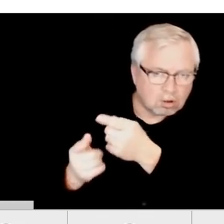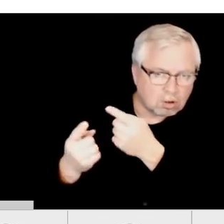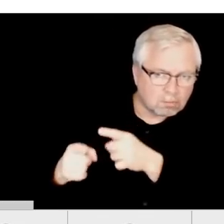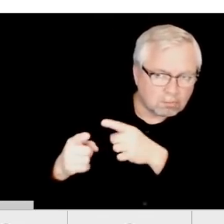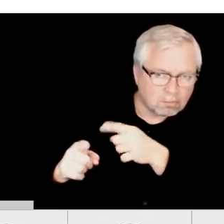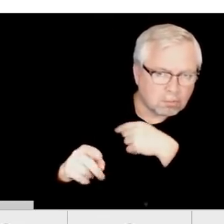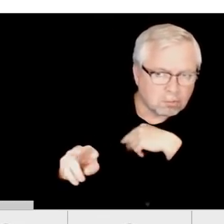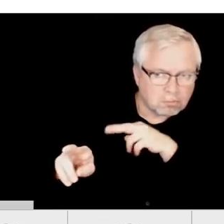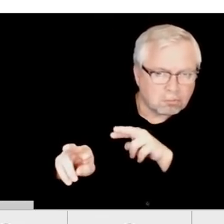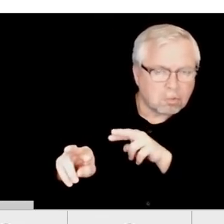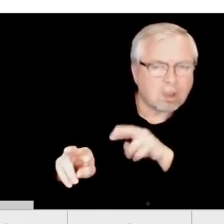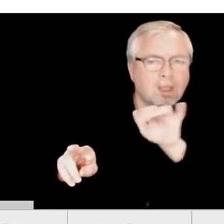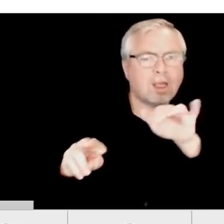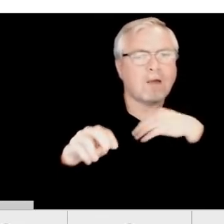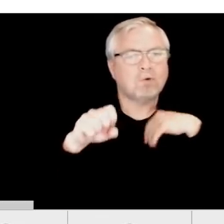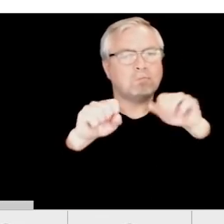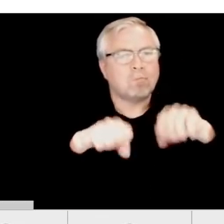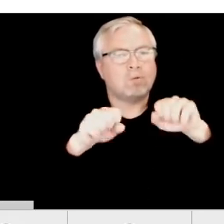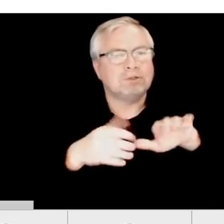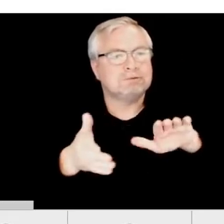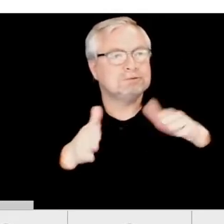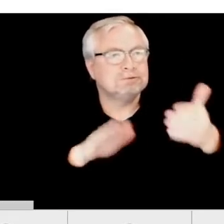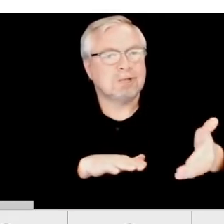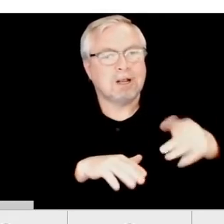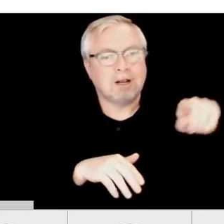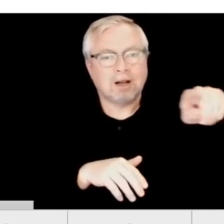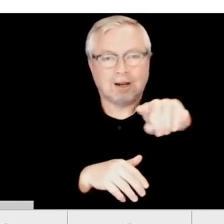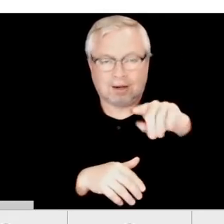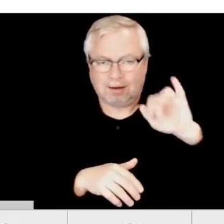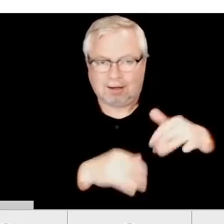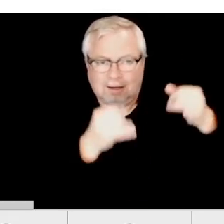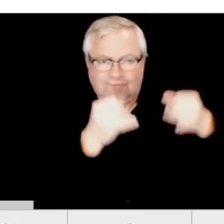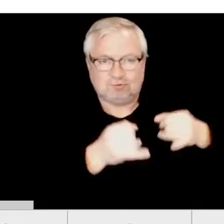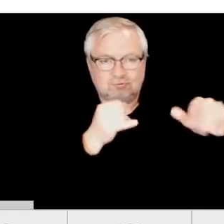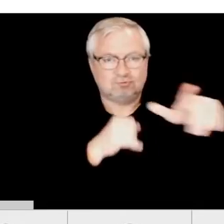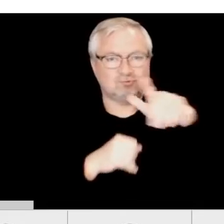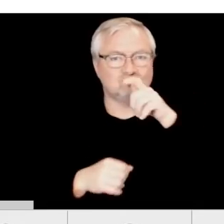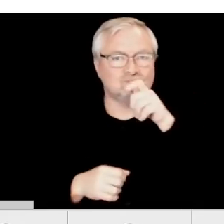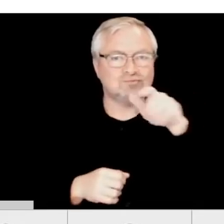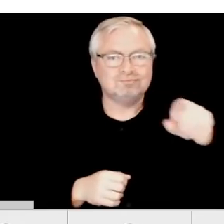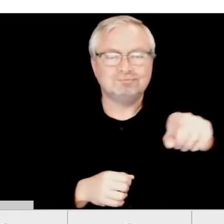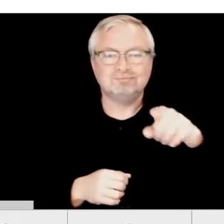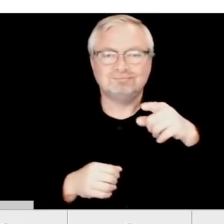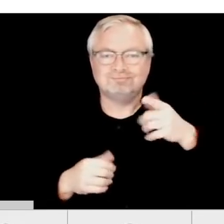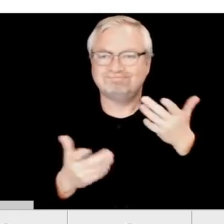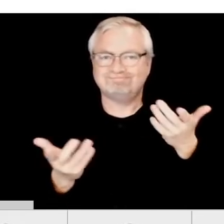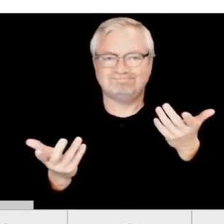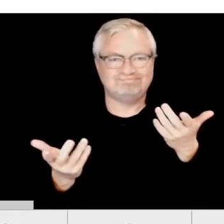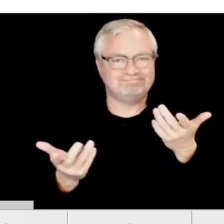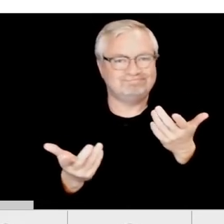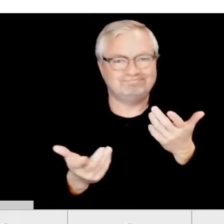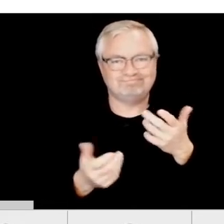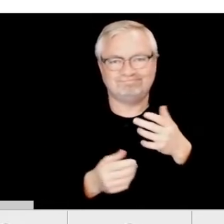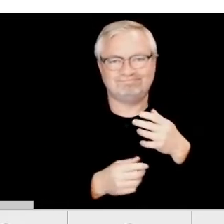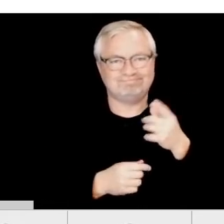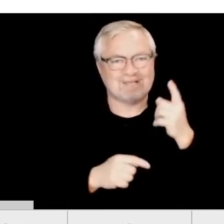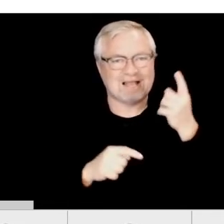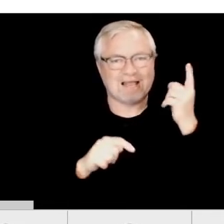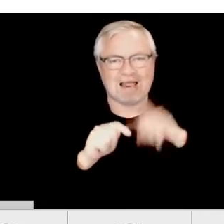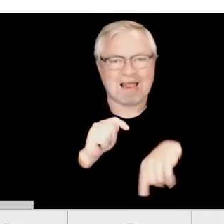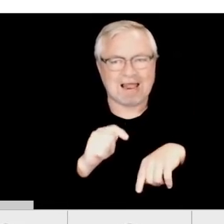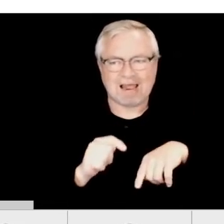100% for individuals who are unable to obtain mechanical ventilation.